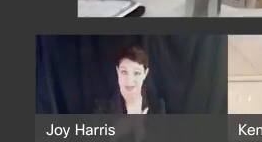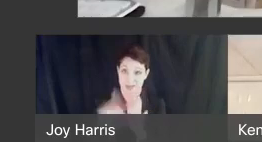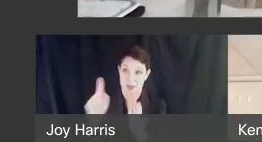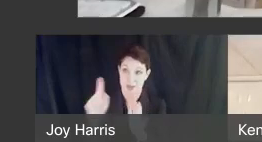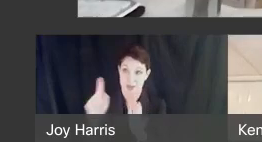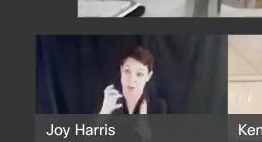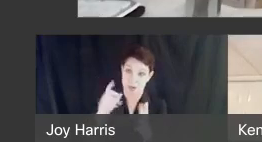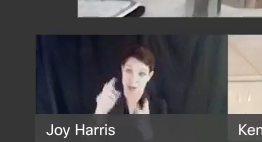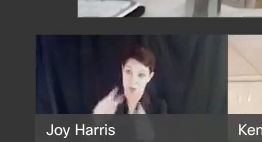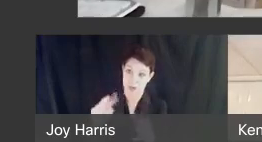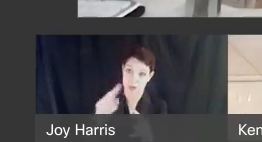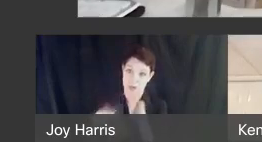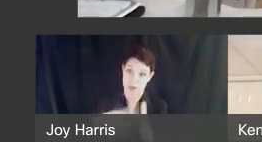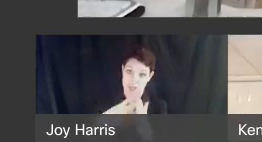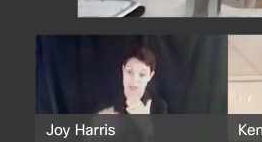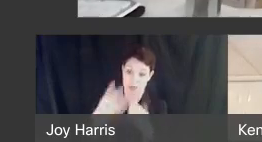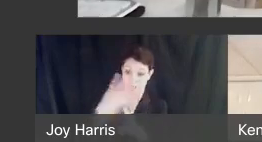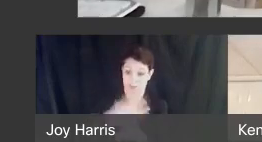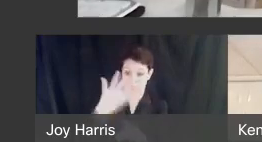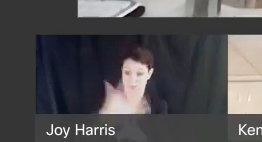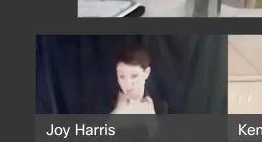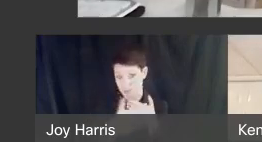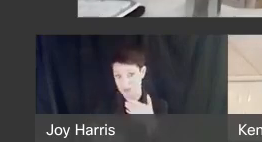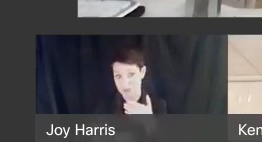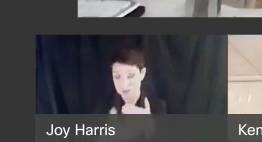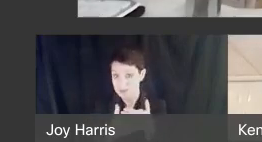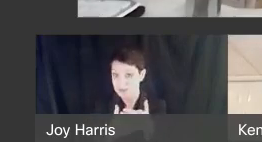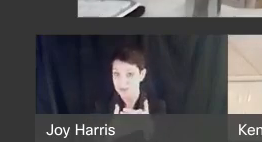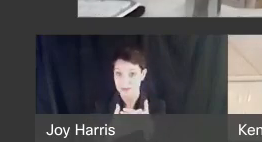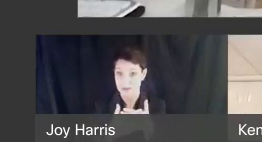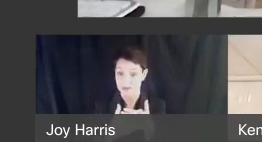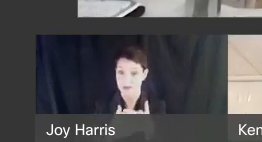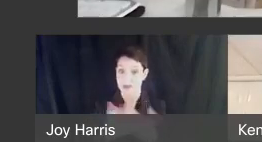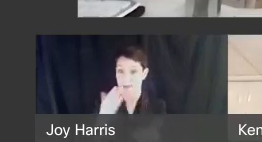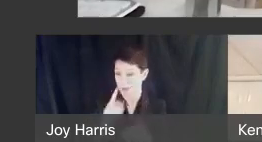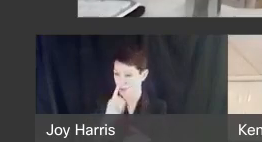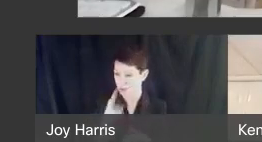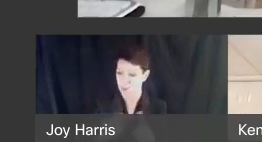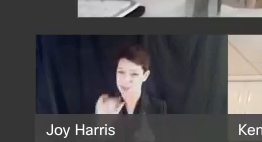and that may not be and maybe it is but it doesn't seem to be beneficial to anyone